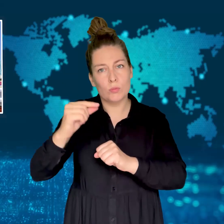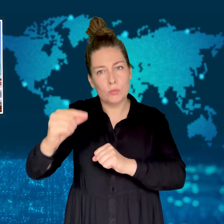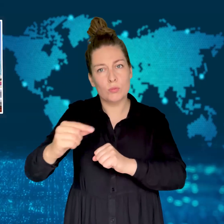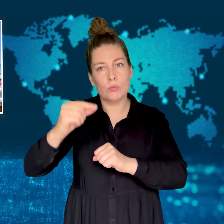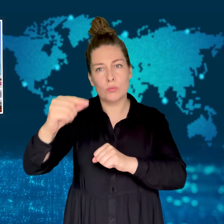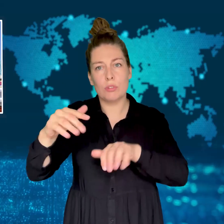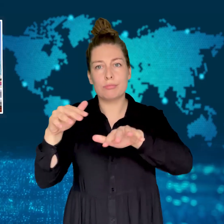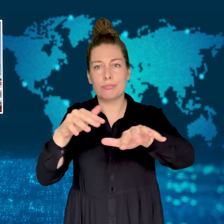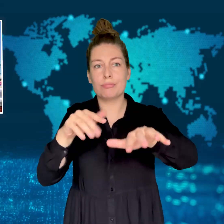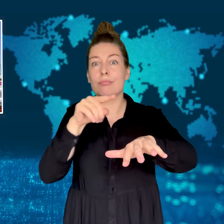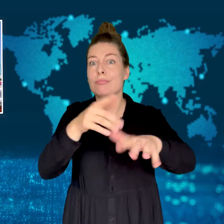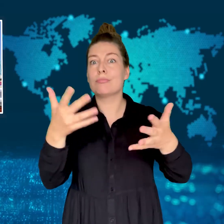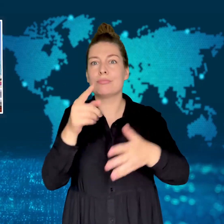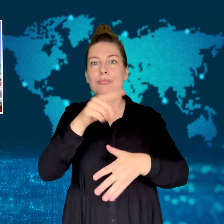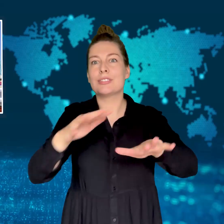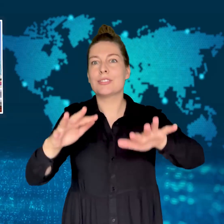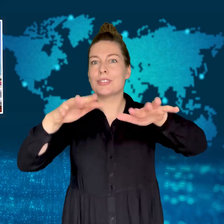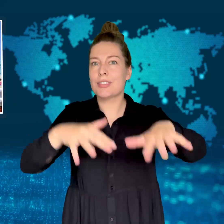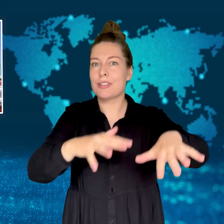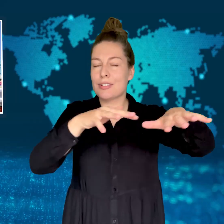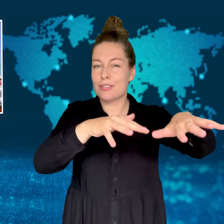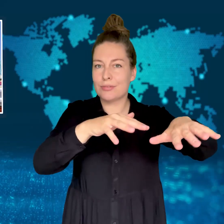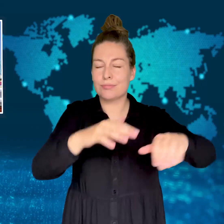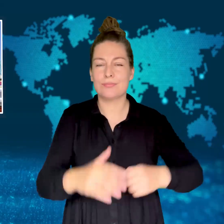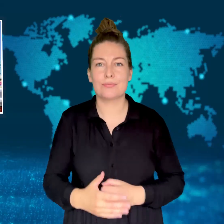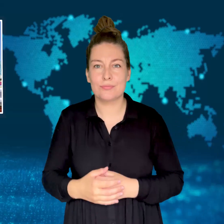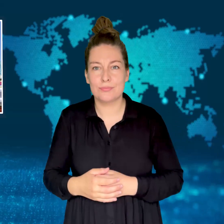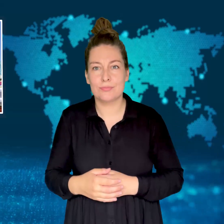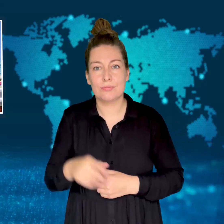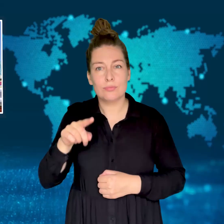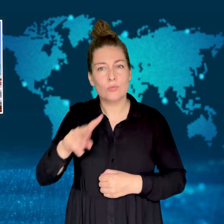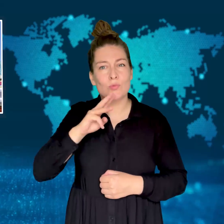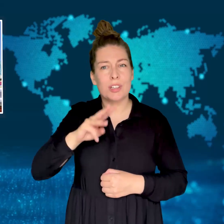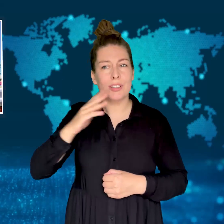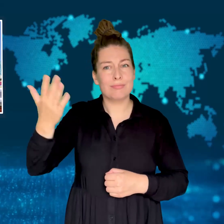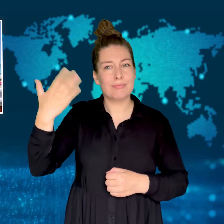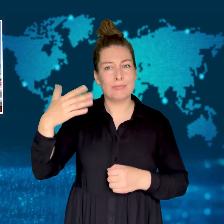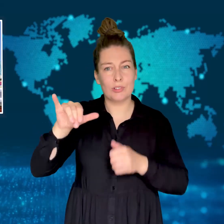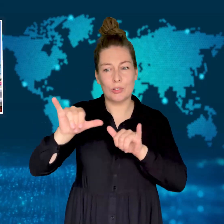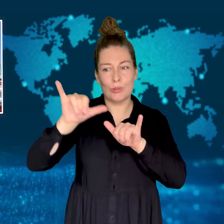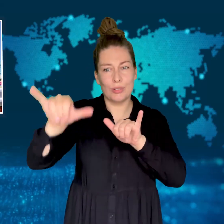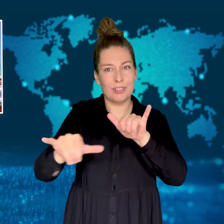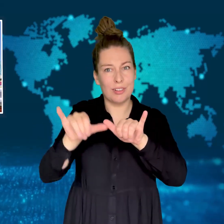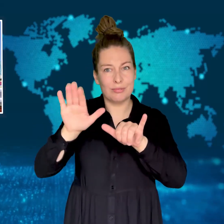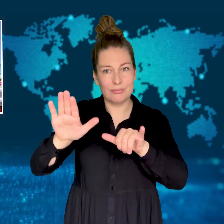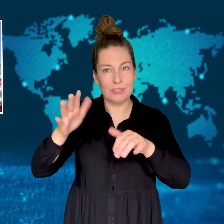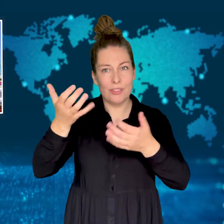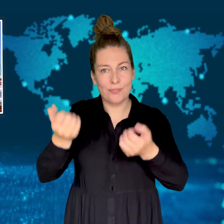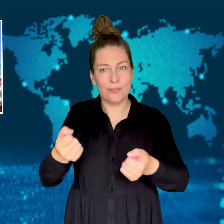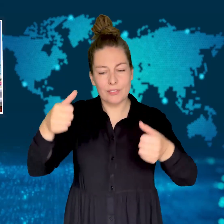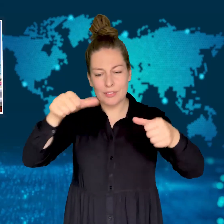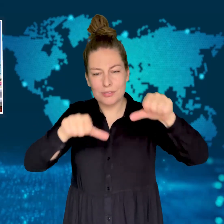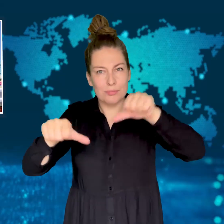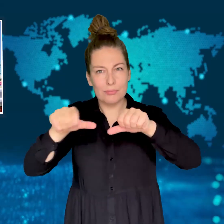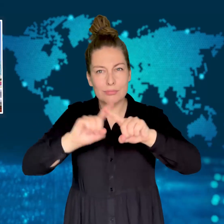Tritium and carbon-14 are still present.